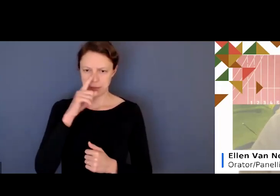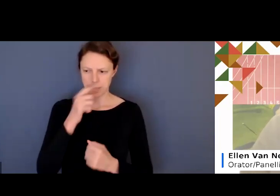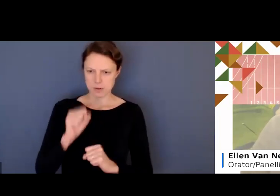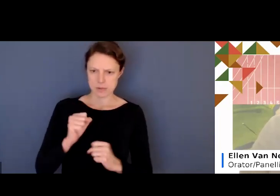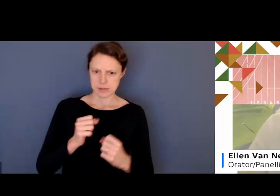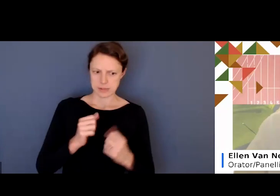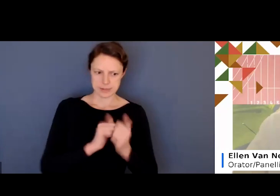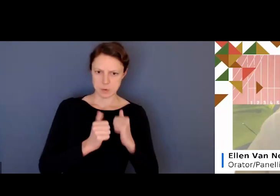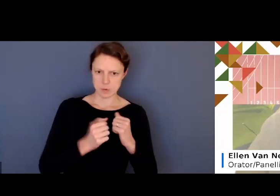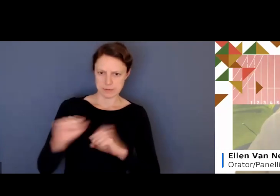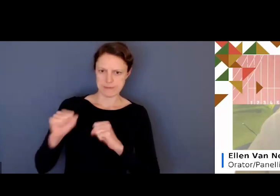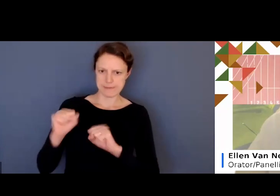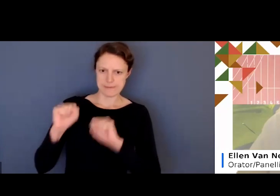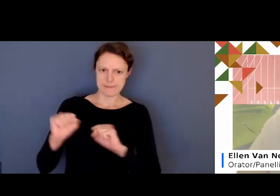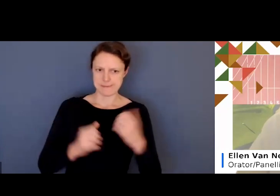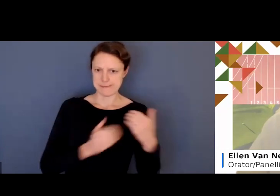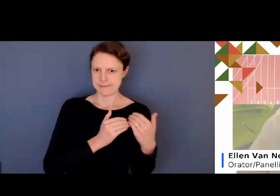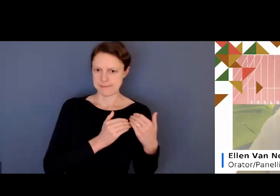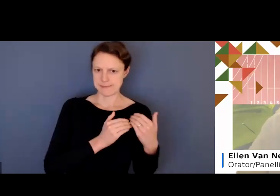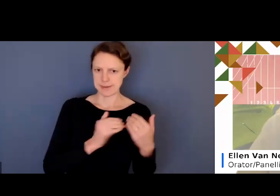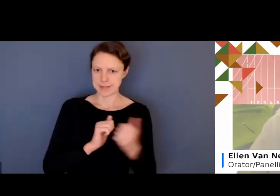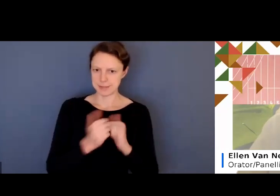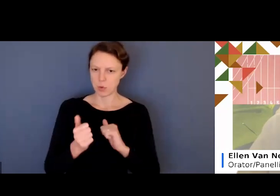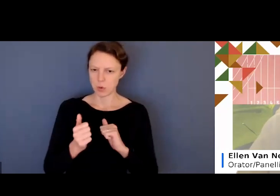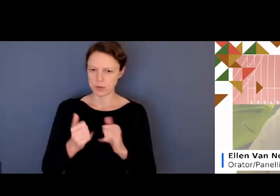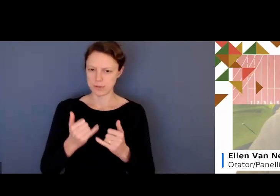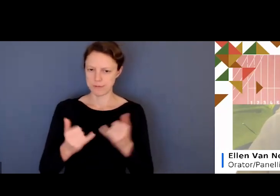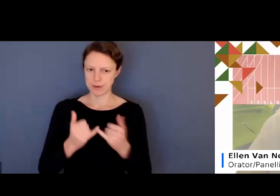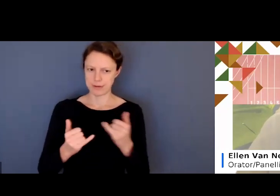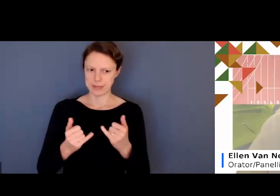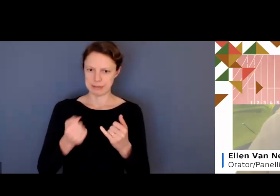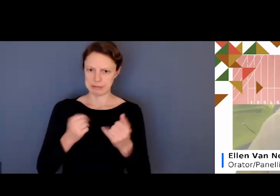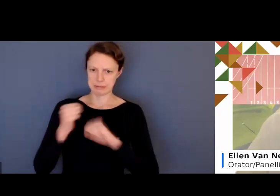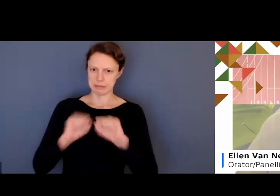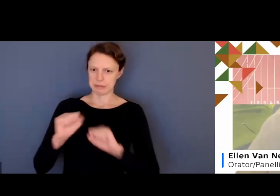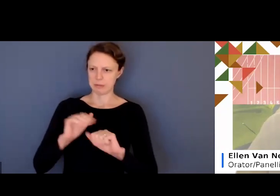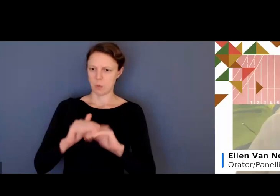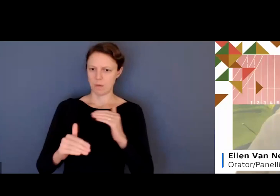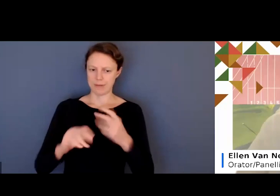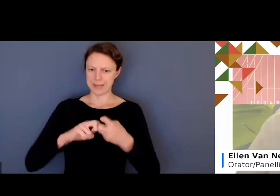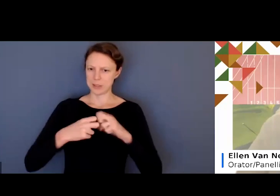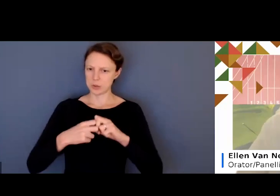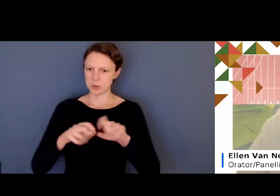and are so defensive about issues like racism. They want to maintain sport